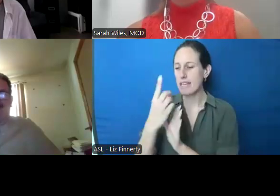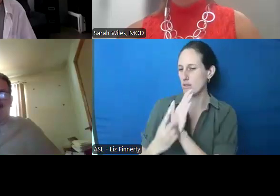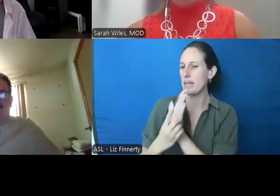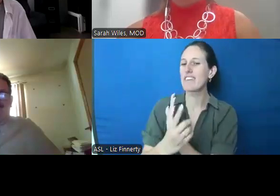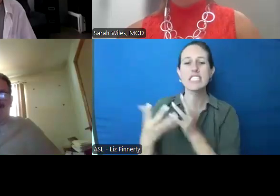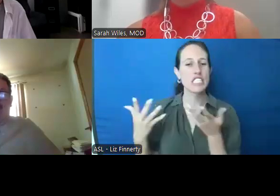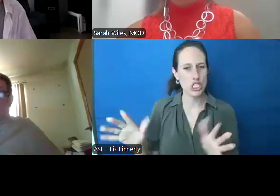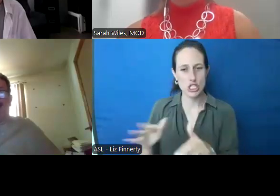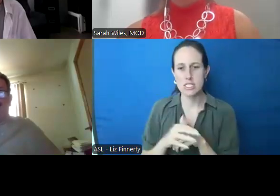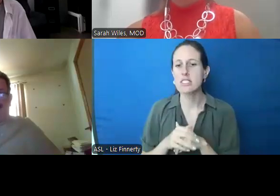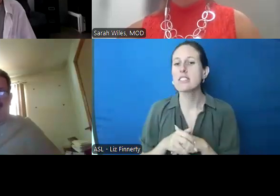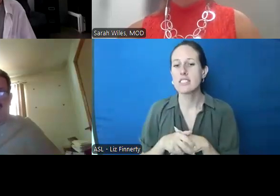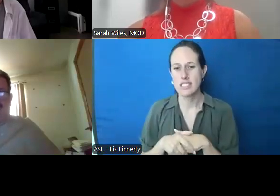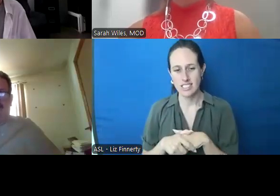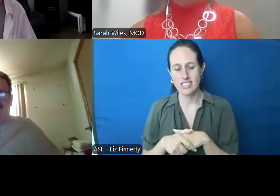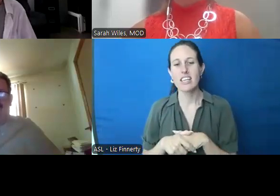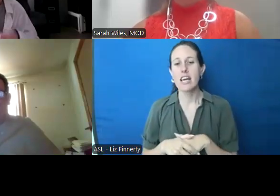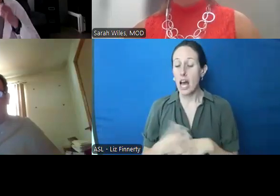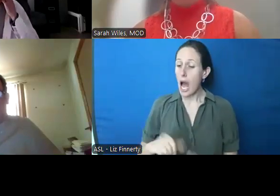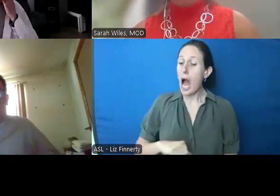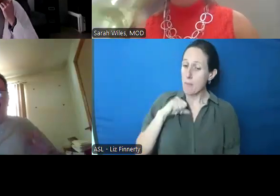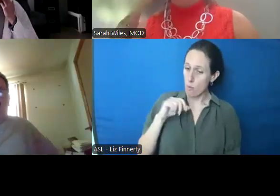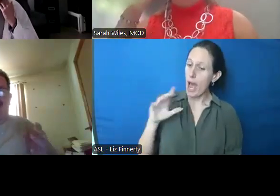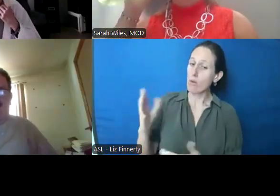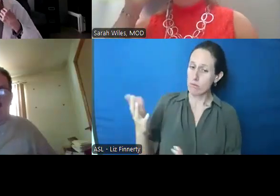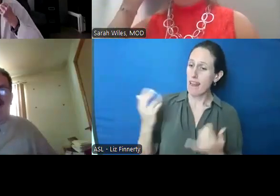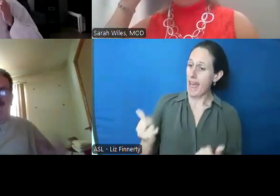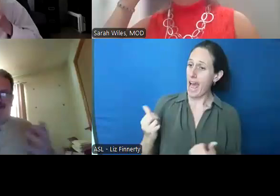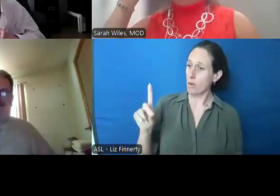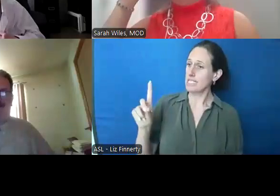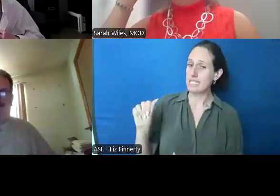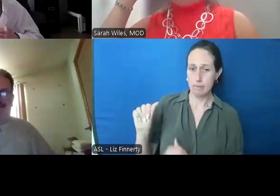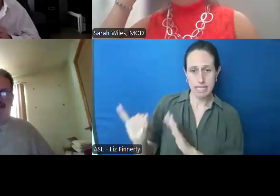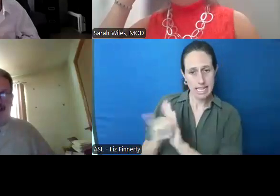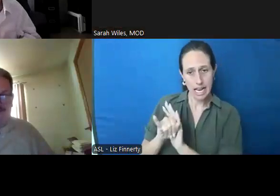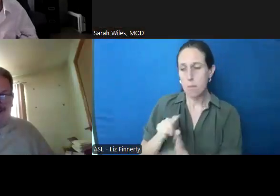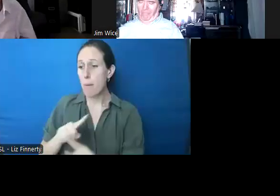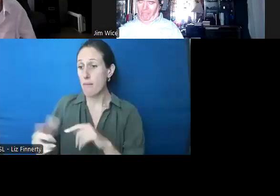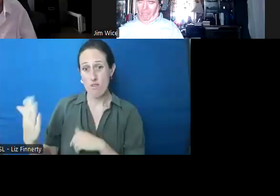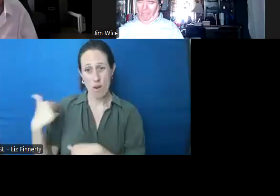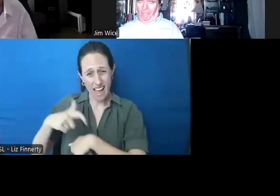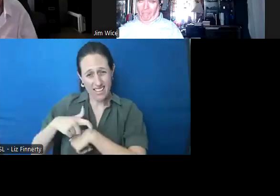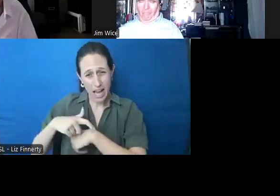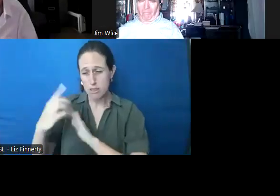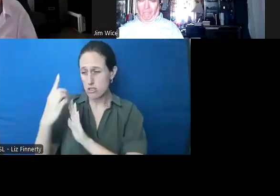was very proud and you would not myself as a disabled person. I know I have a disability. I have